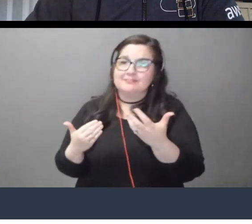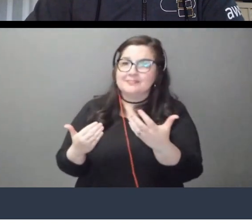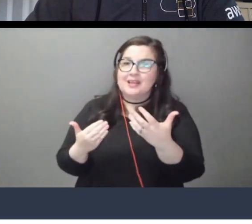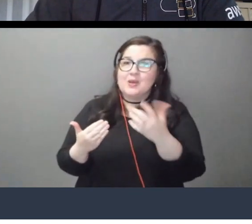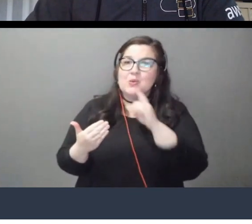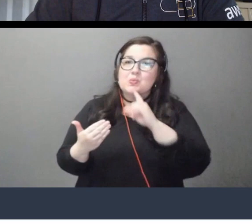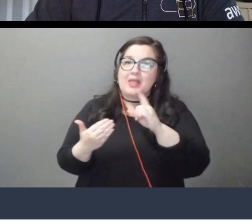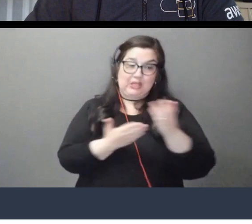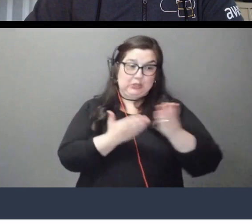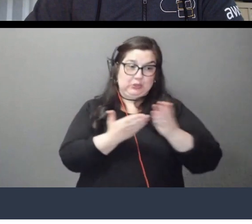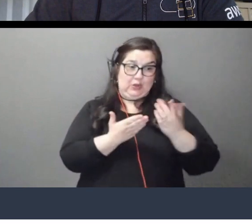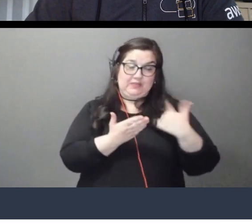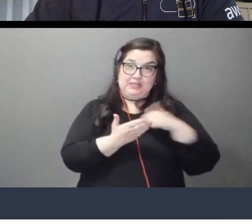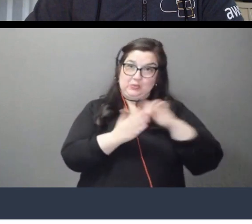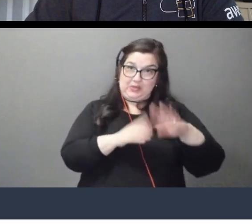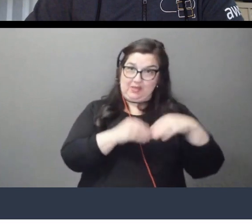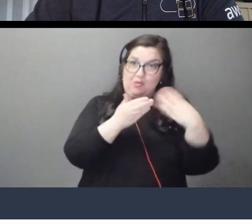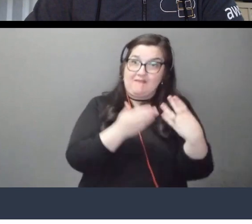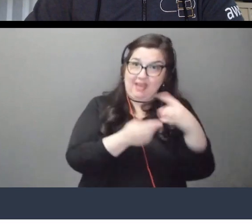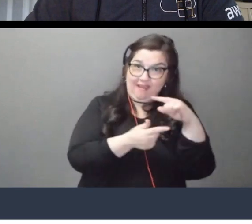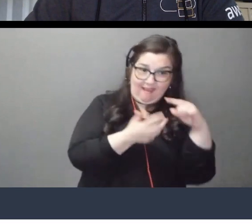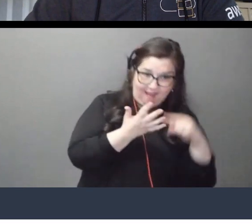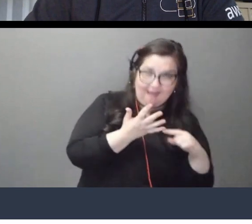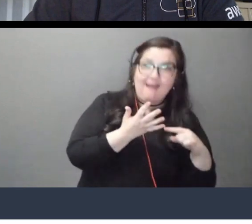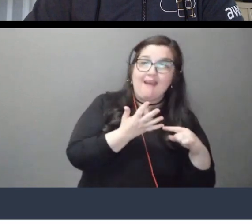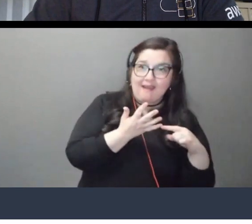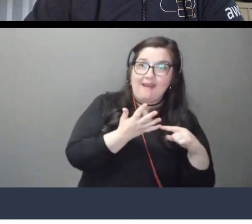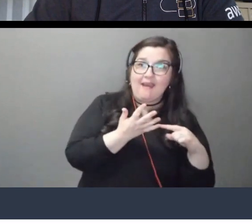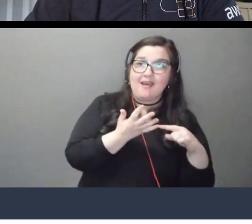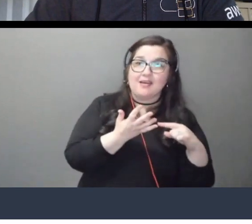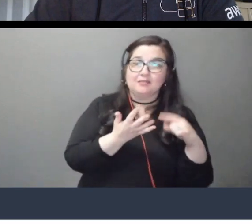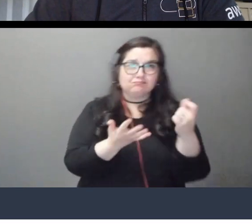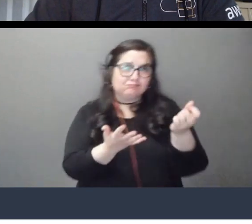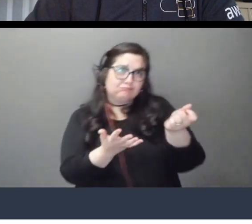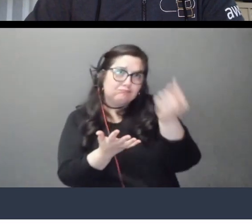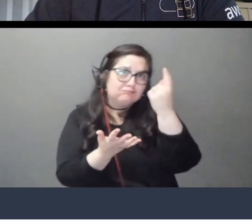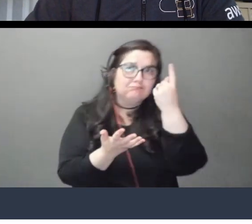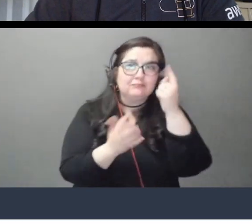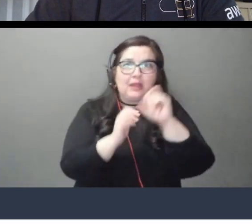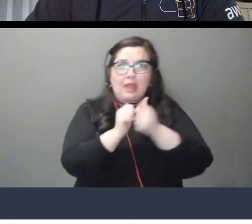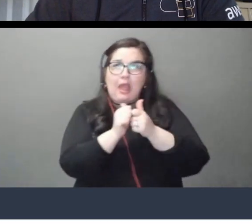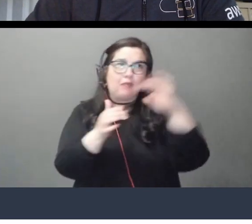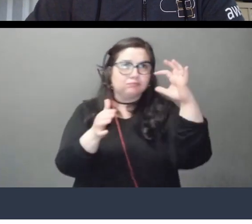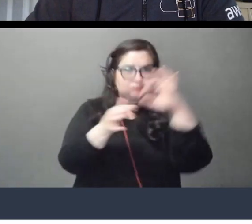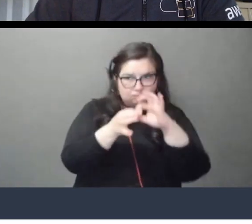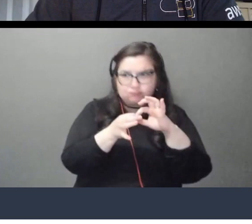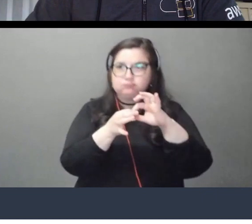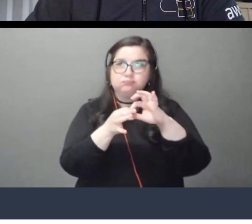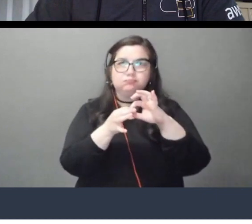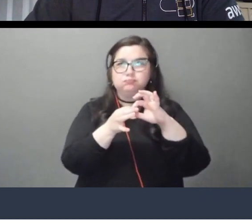that we provide are something that you understand how they work. You know, you plug them in, and you use them.